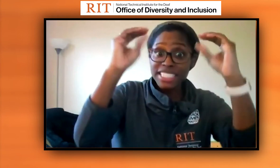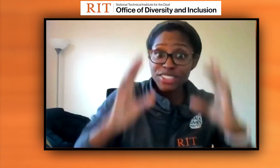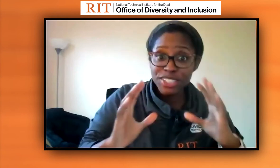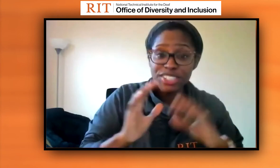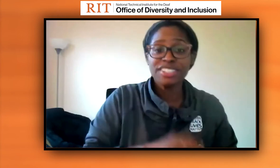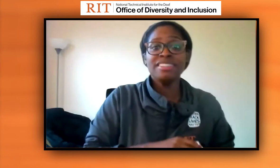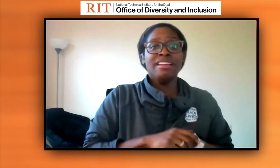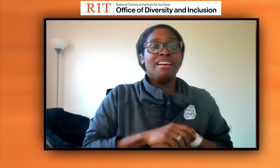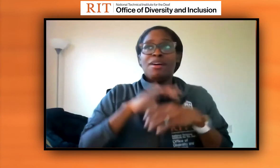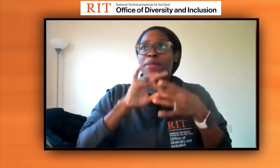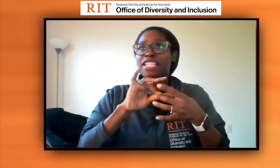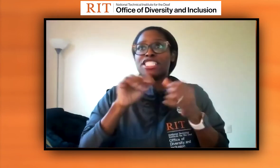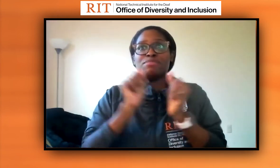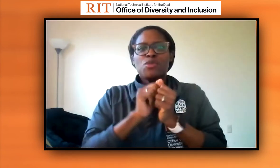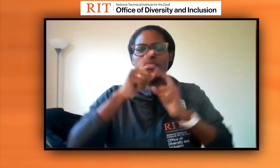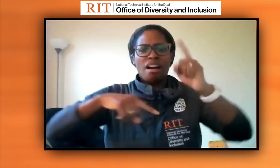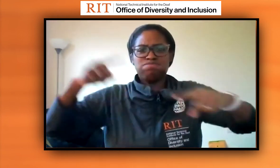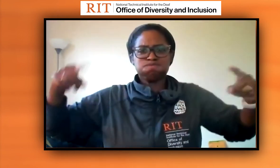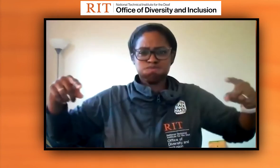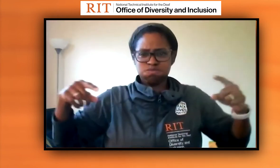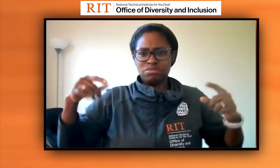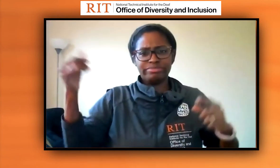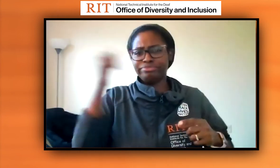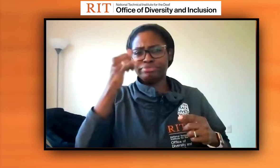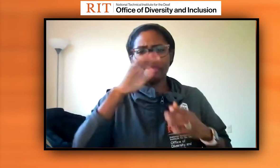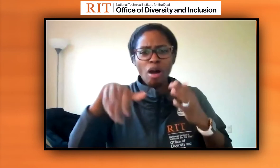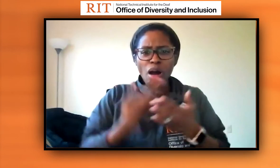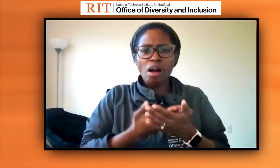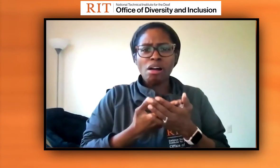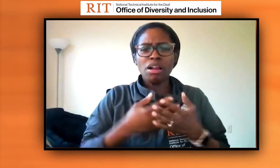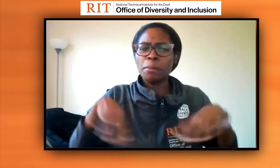professors, etc., etc. We have relationships with everyone,